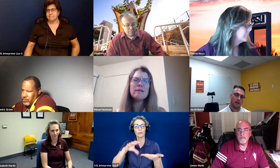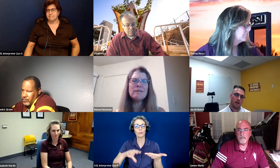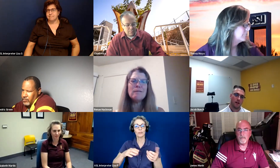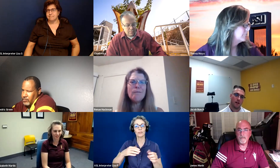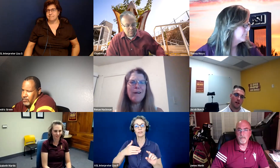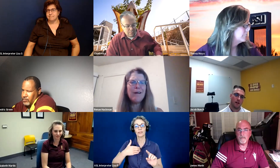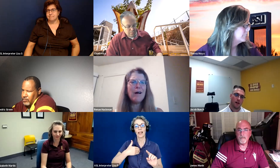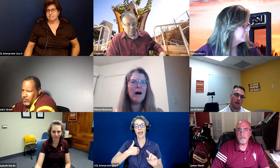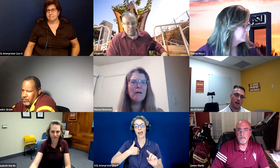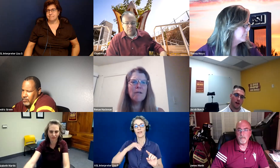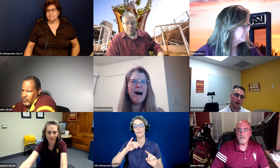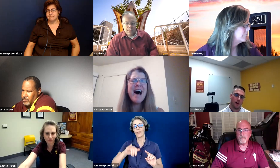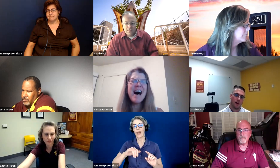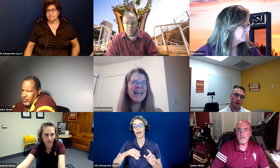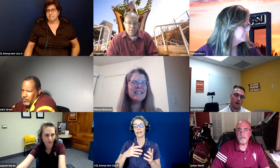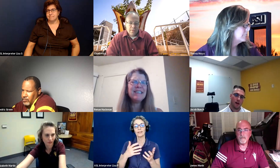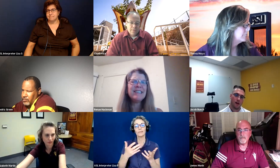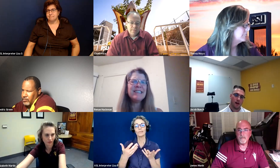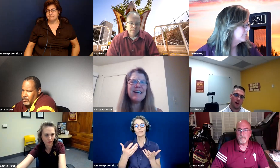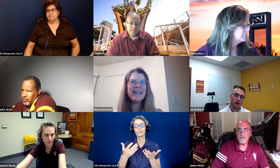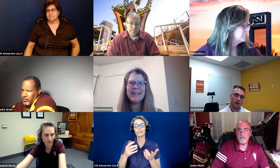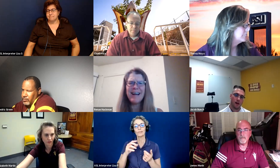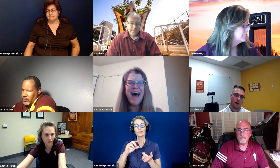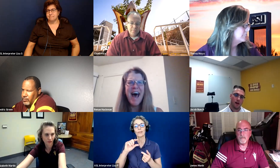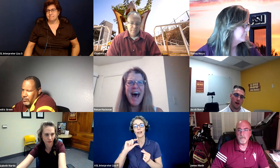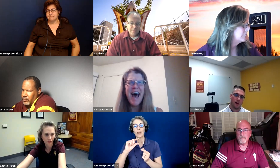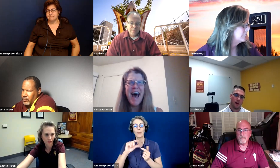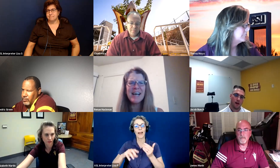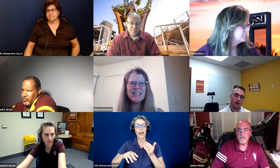a little bit of extra access to focus of their academic